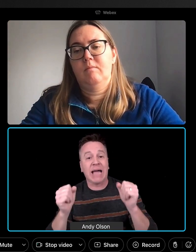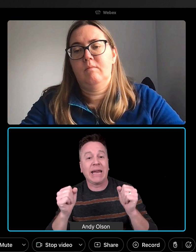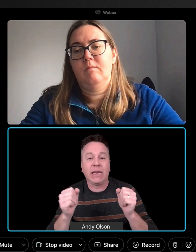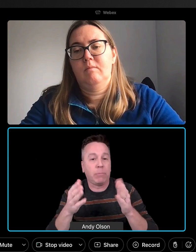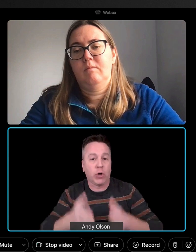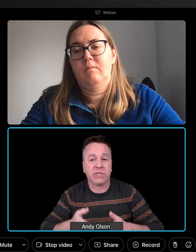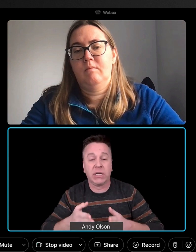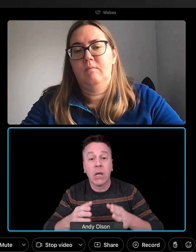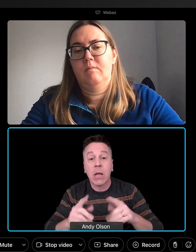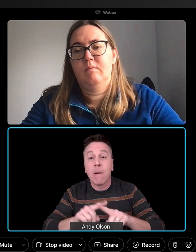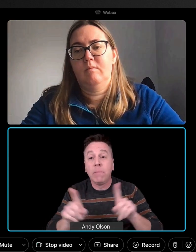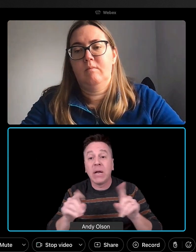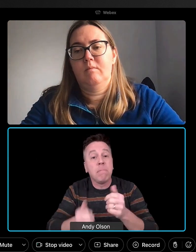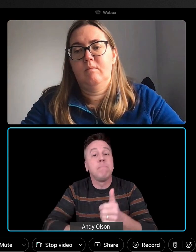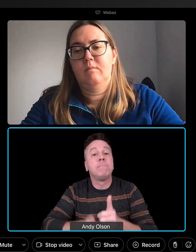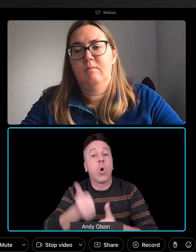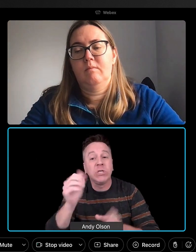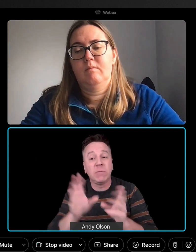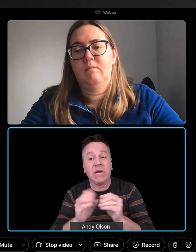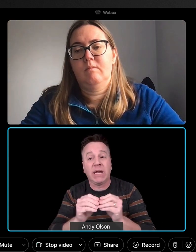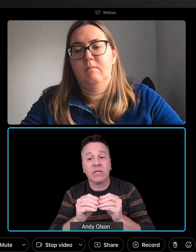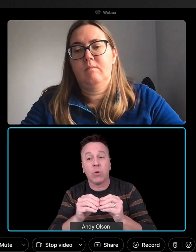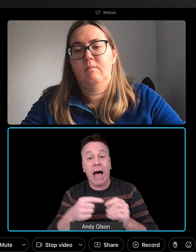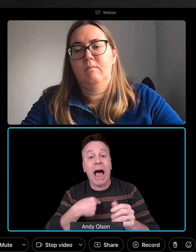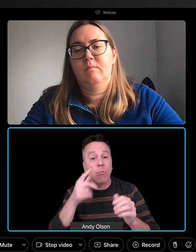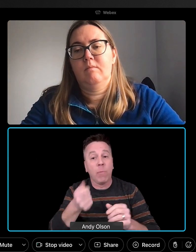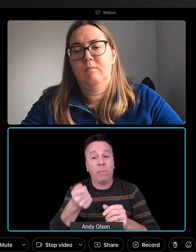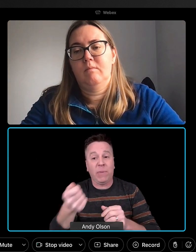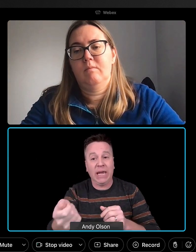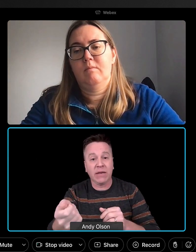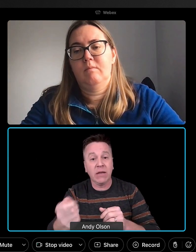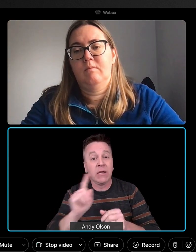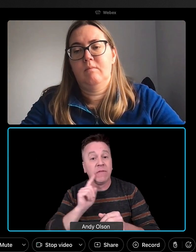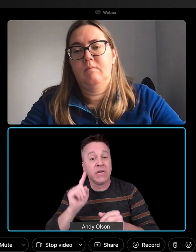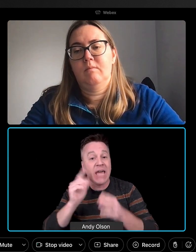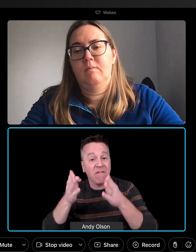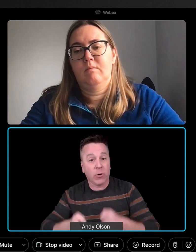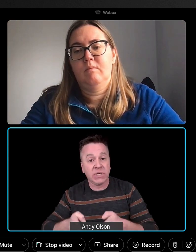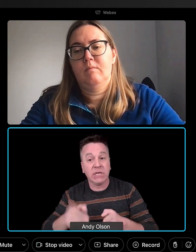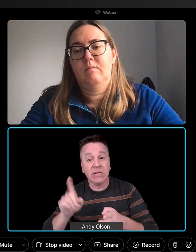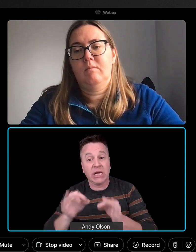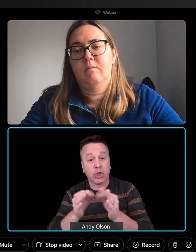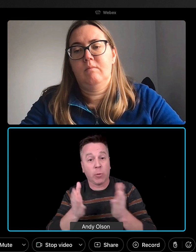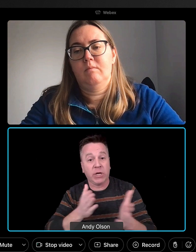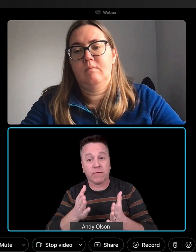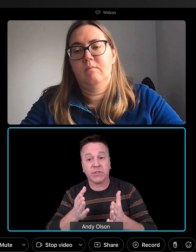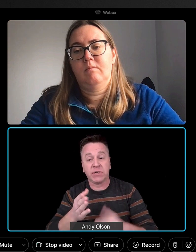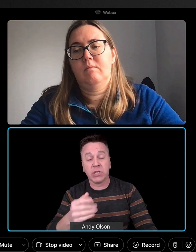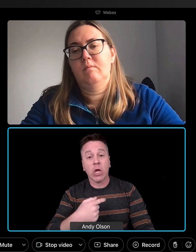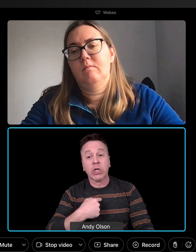be a signing person. But in most meetings I will pin the Deaf person meeting interrupting